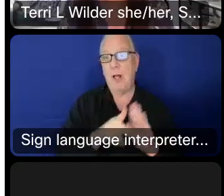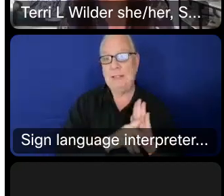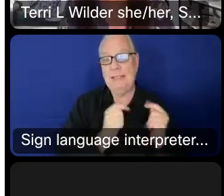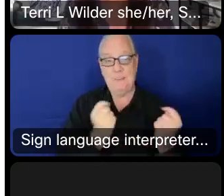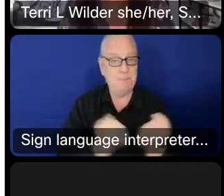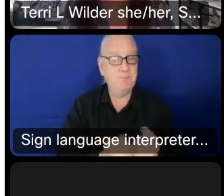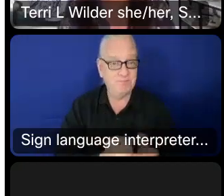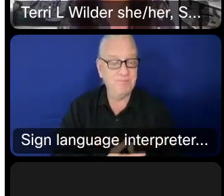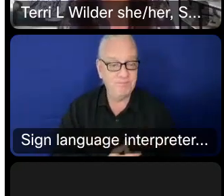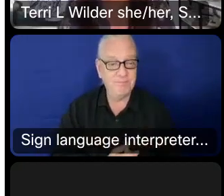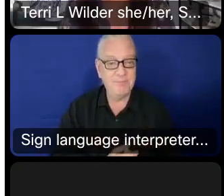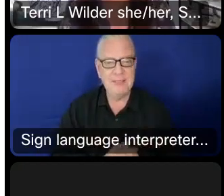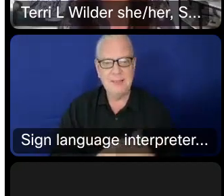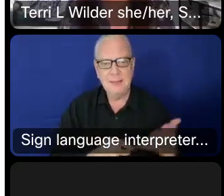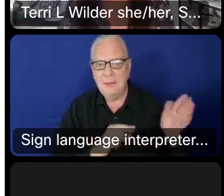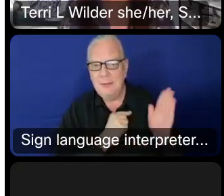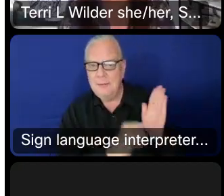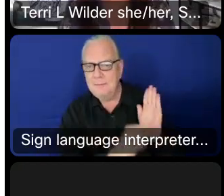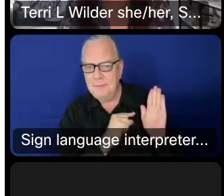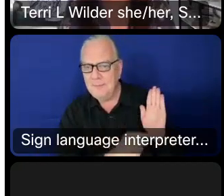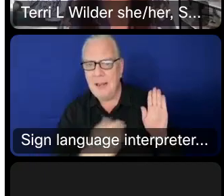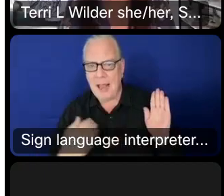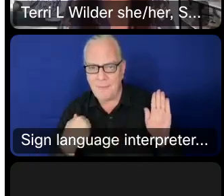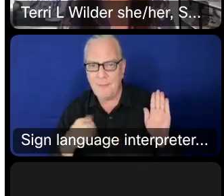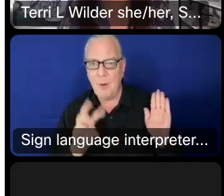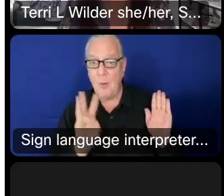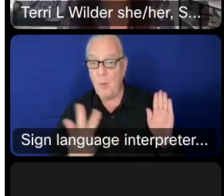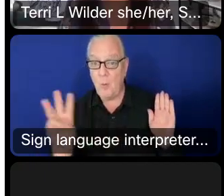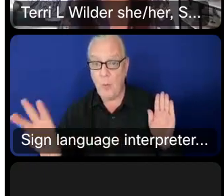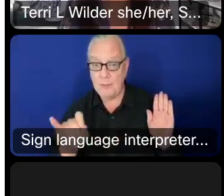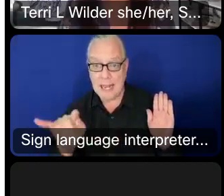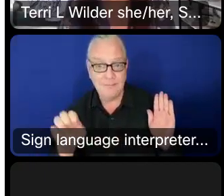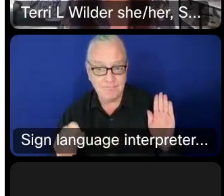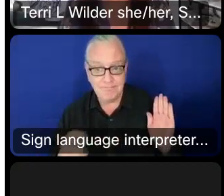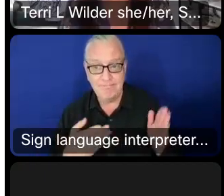note that at the bottom of the screen is our website, which is